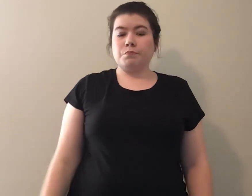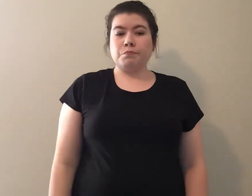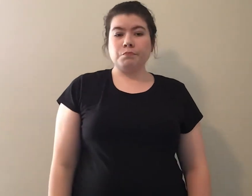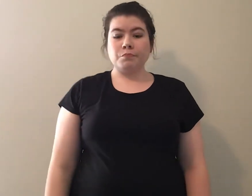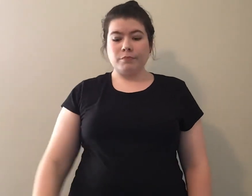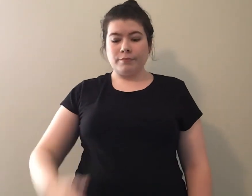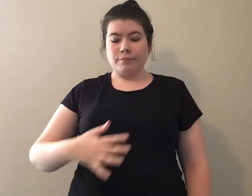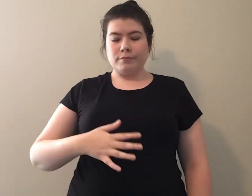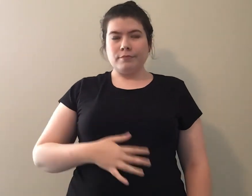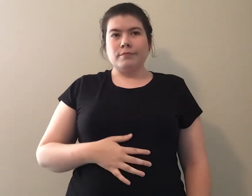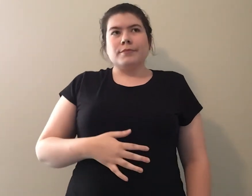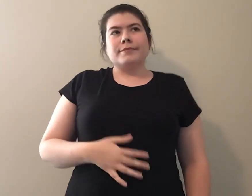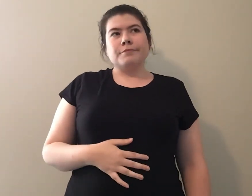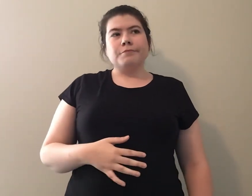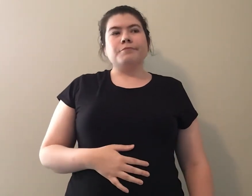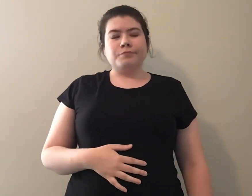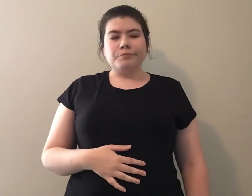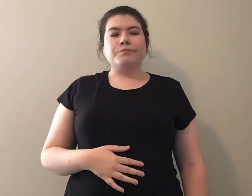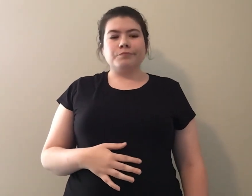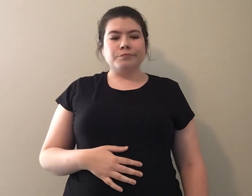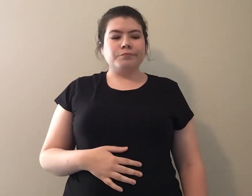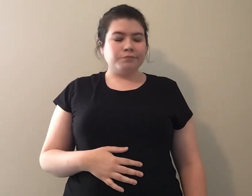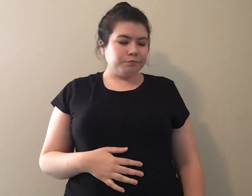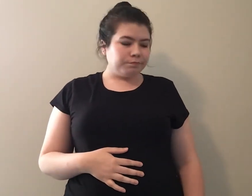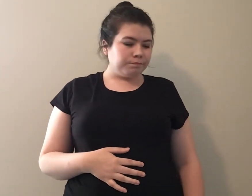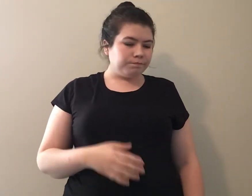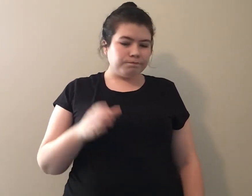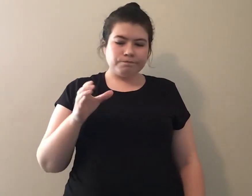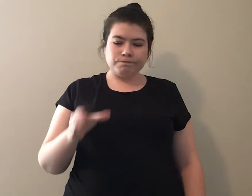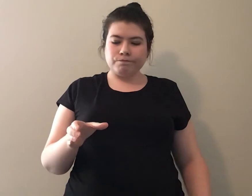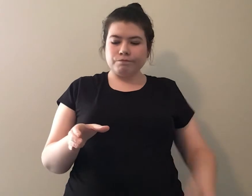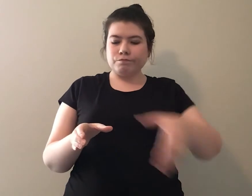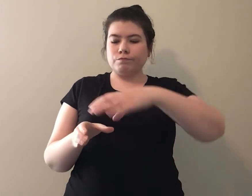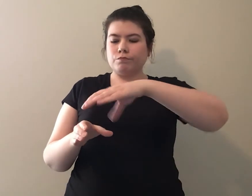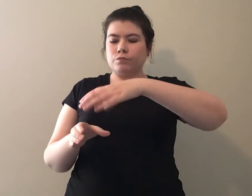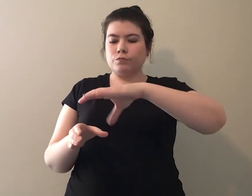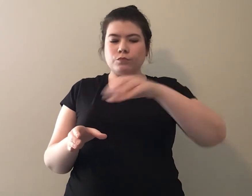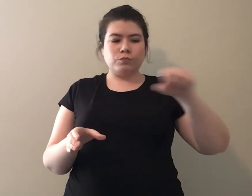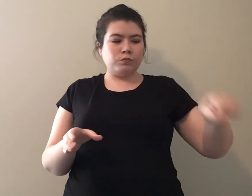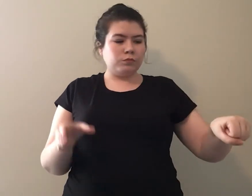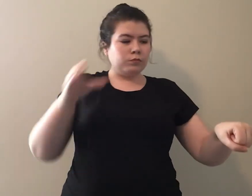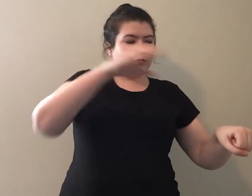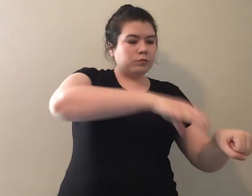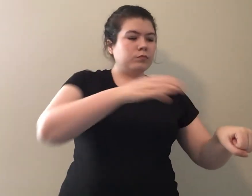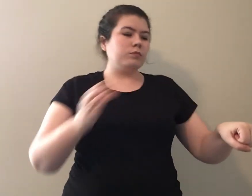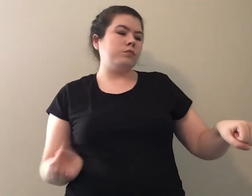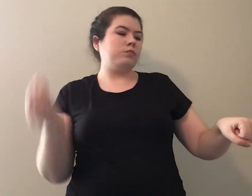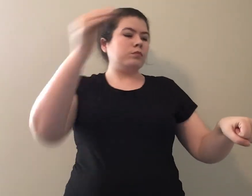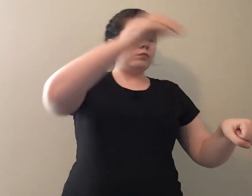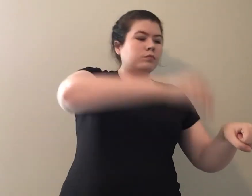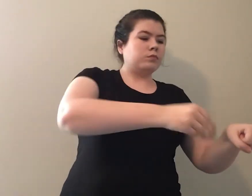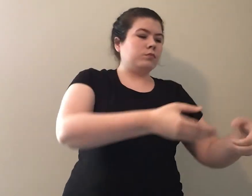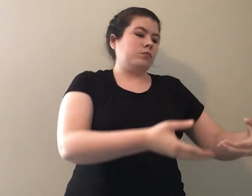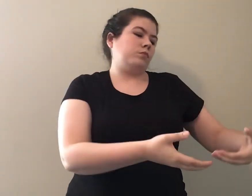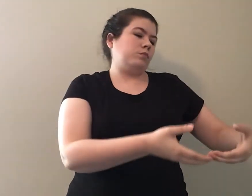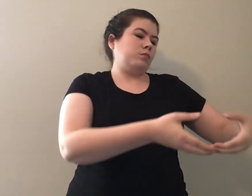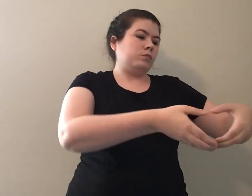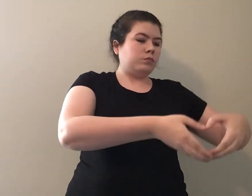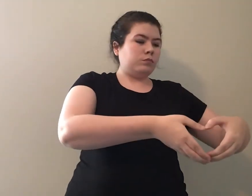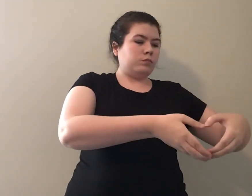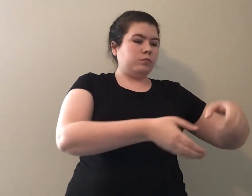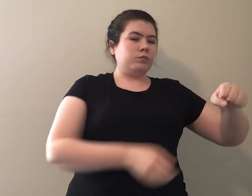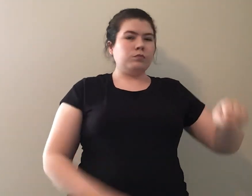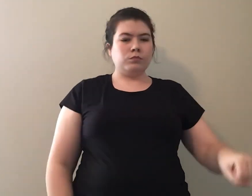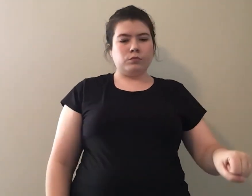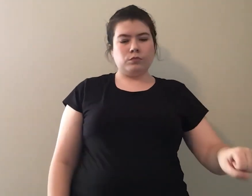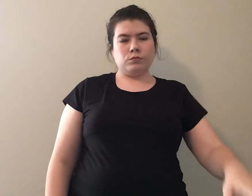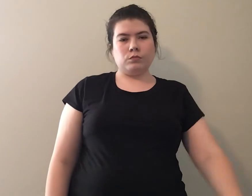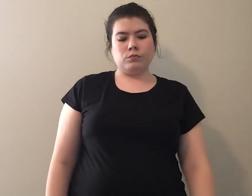When he was full, he put the top back onto the coffee thermos and put everything back into his lunchbox and closed the lid.